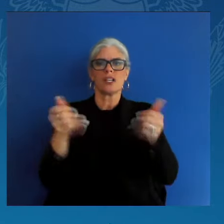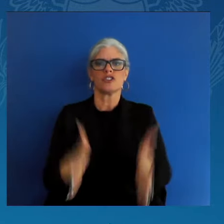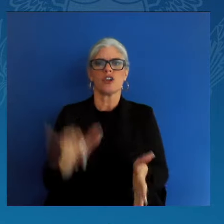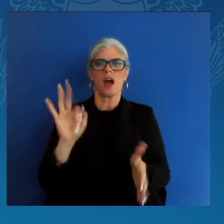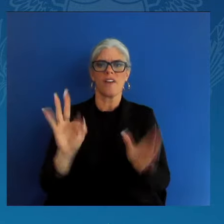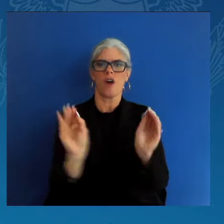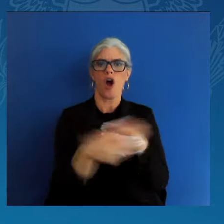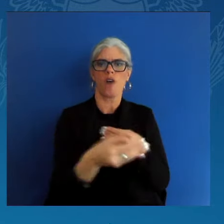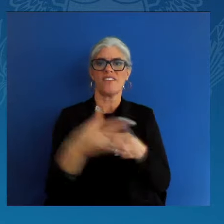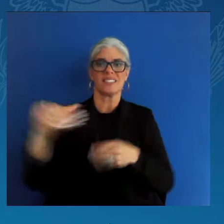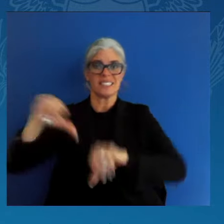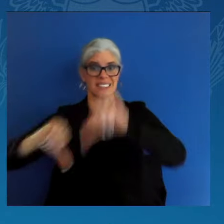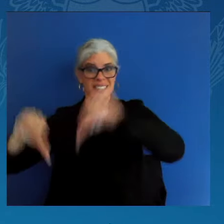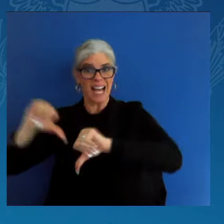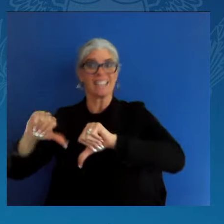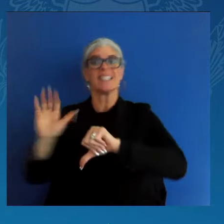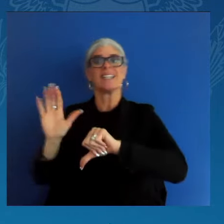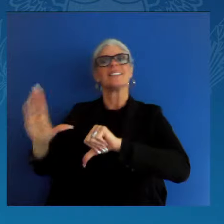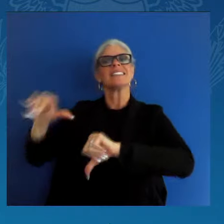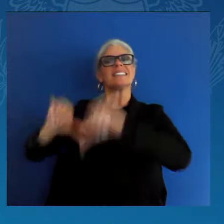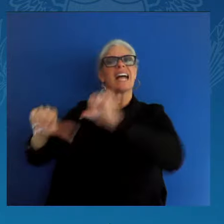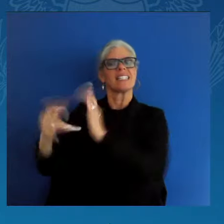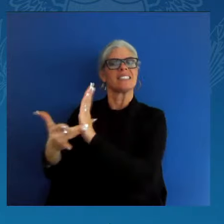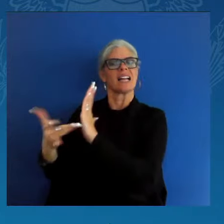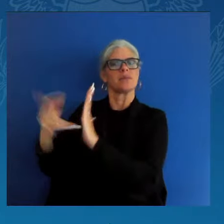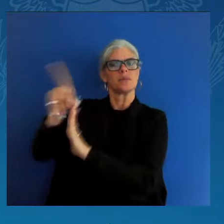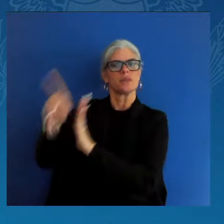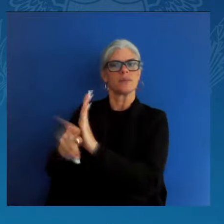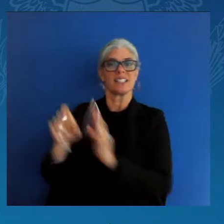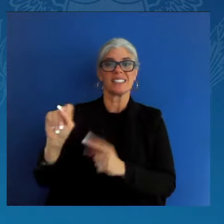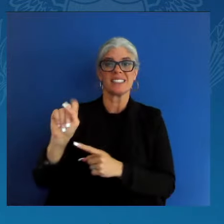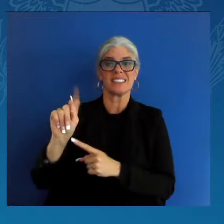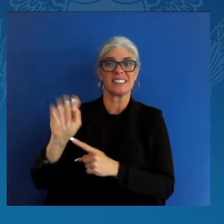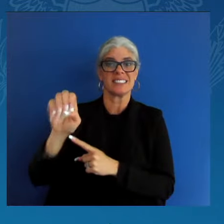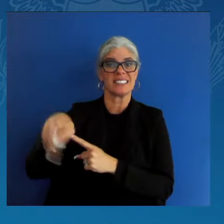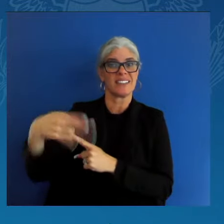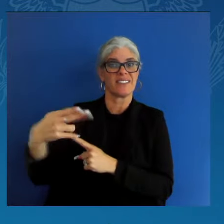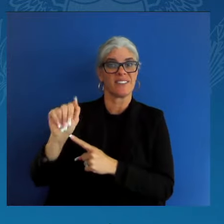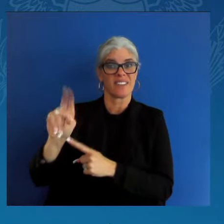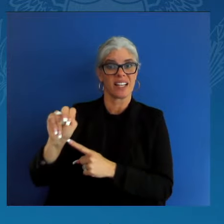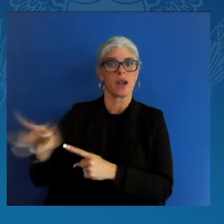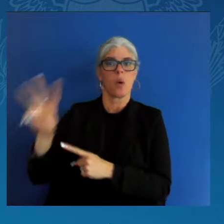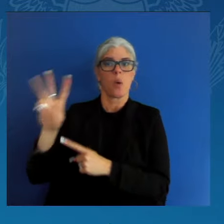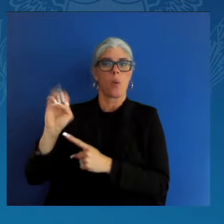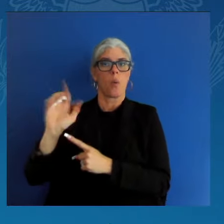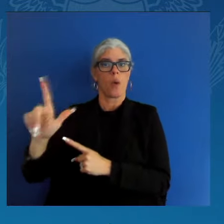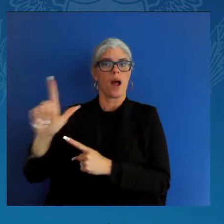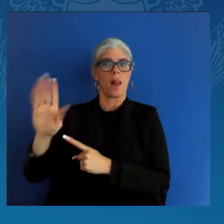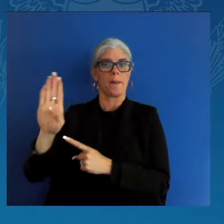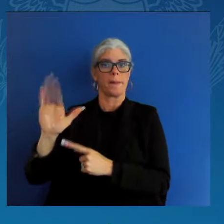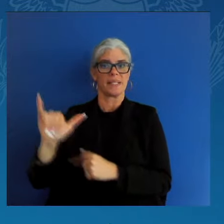in driving our scientific and technological developments in support of these lunar objectives we've been talking about.